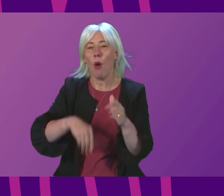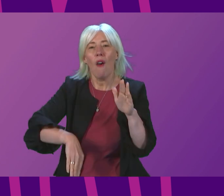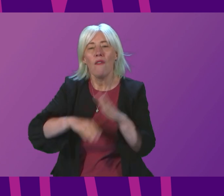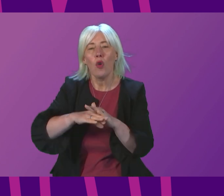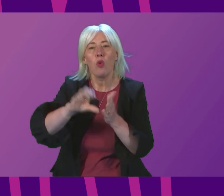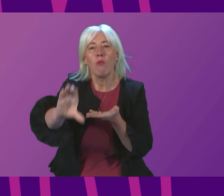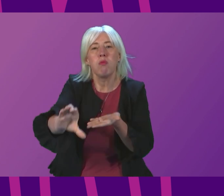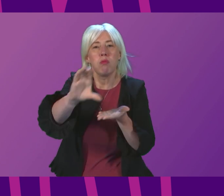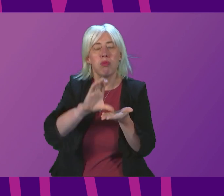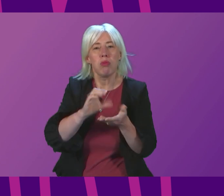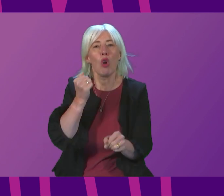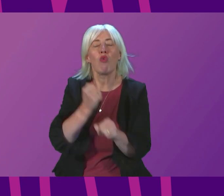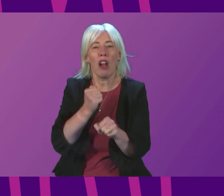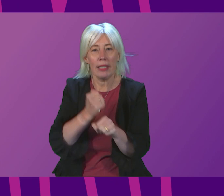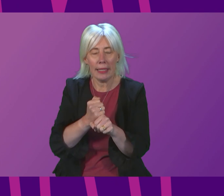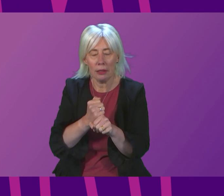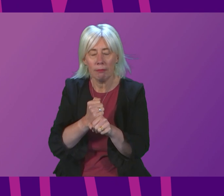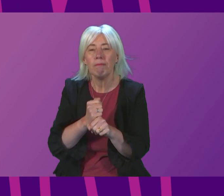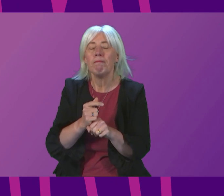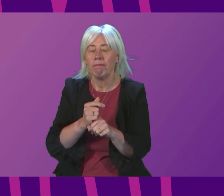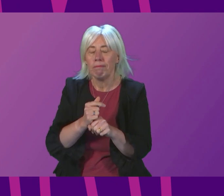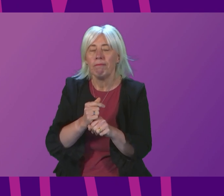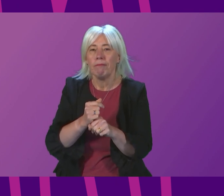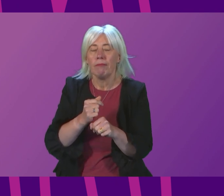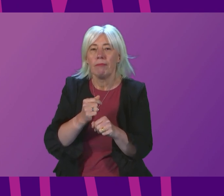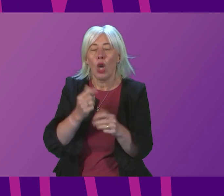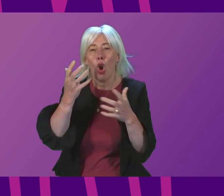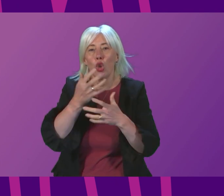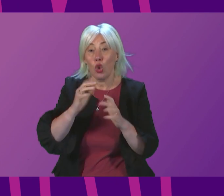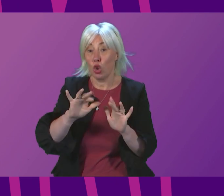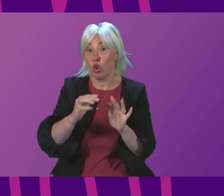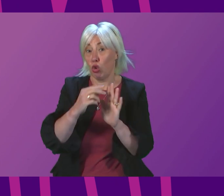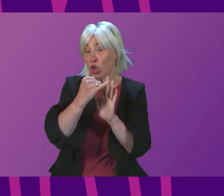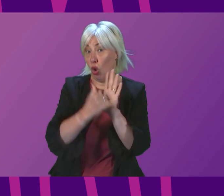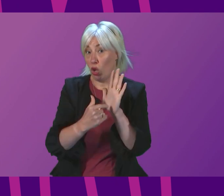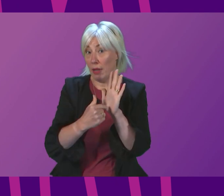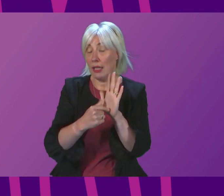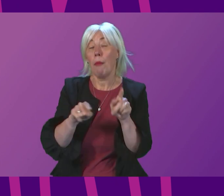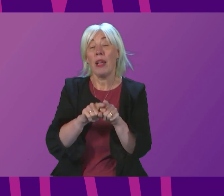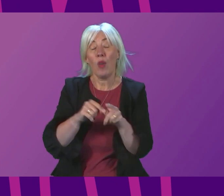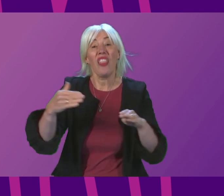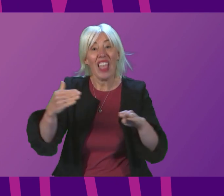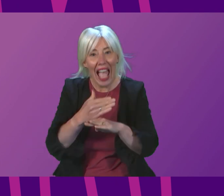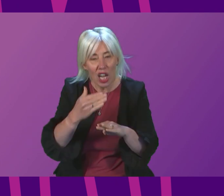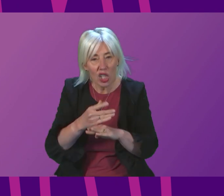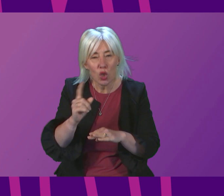guarantee. Those concerns are set out in the documents. So, too, are the actions that were taken to mitigate the risks.